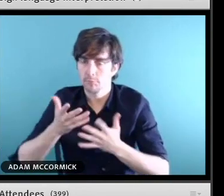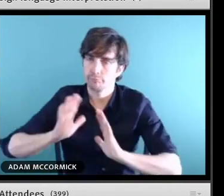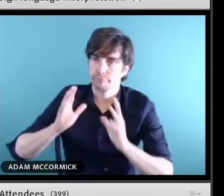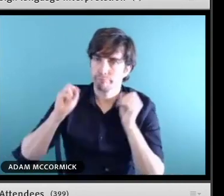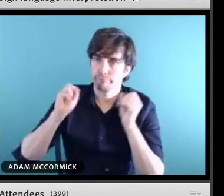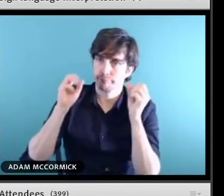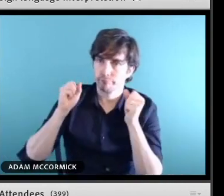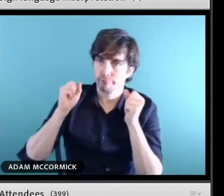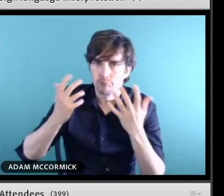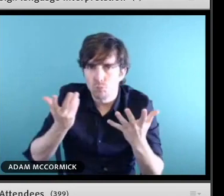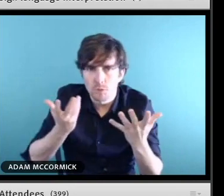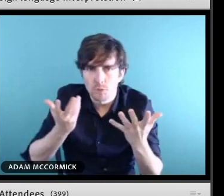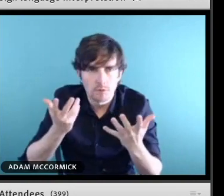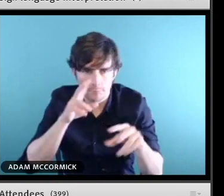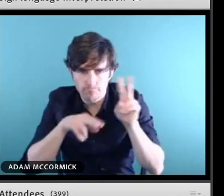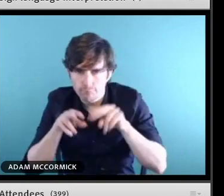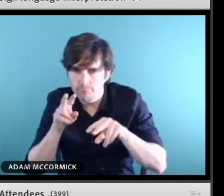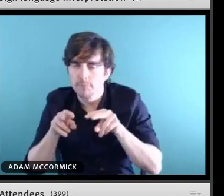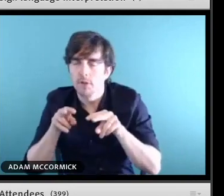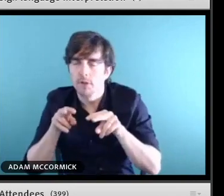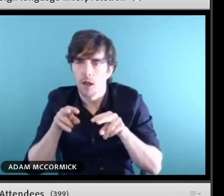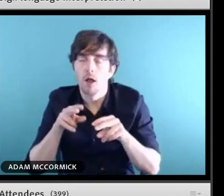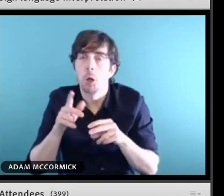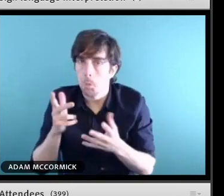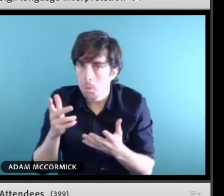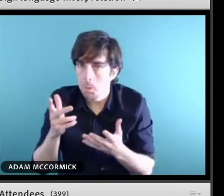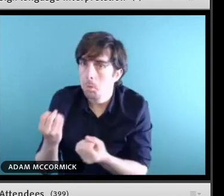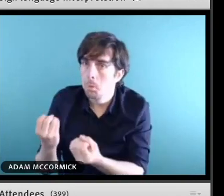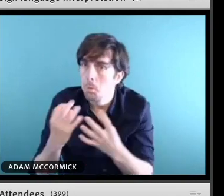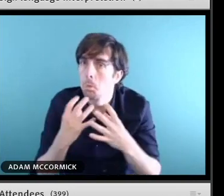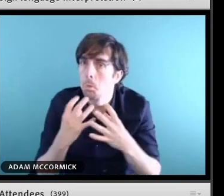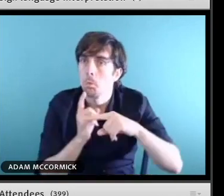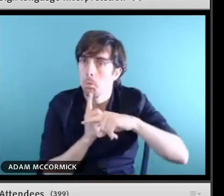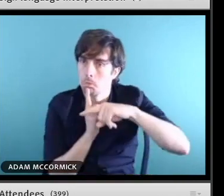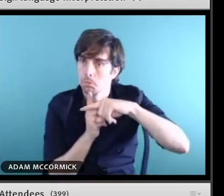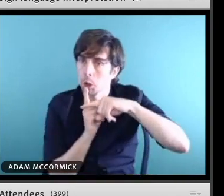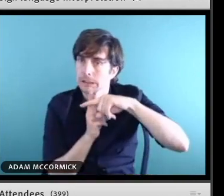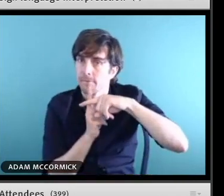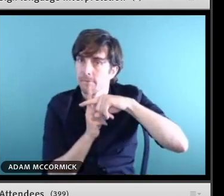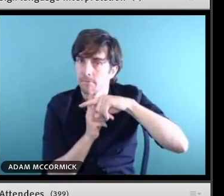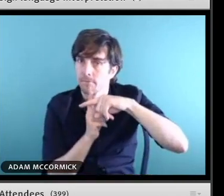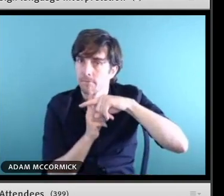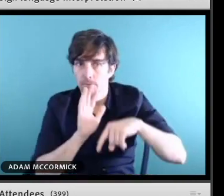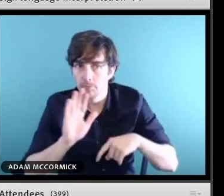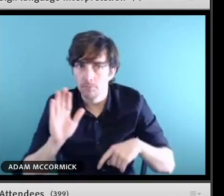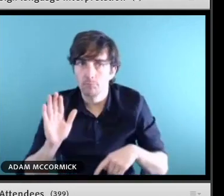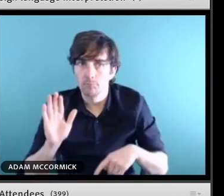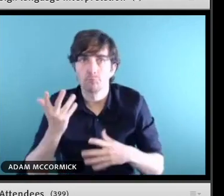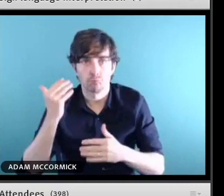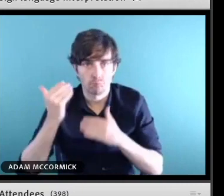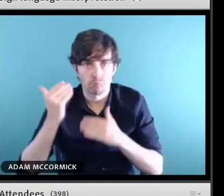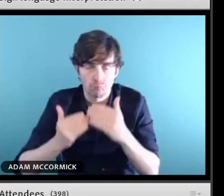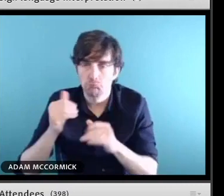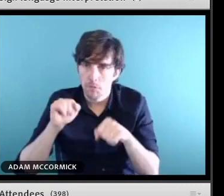and offline. other in prevention and again COVID‑19. Specific